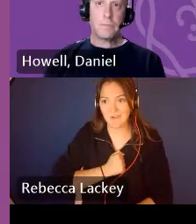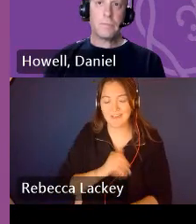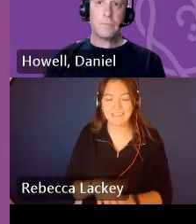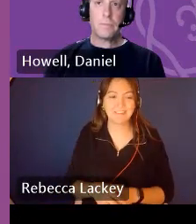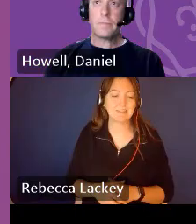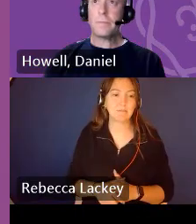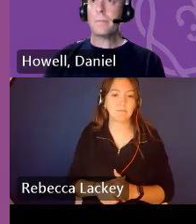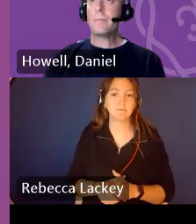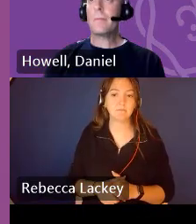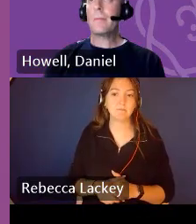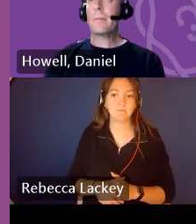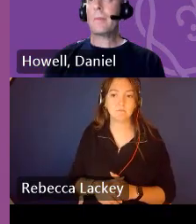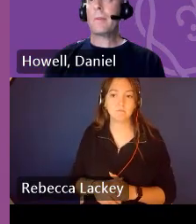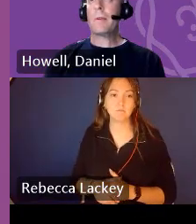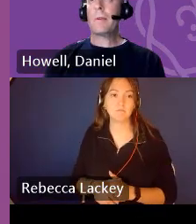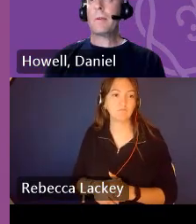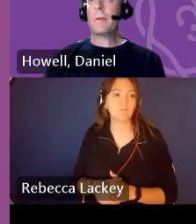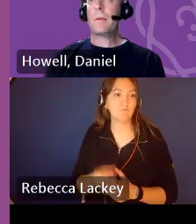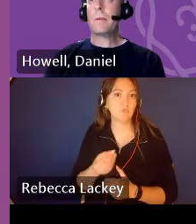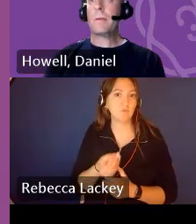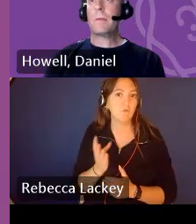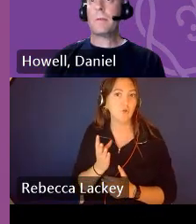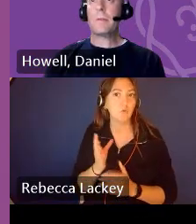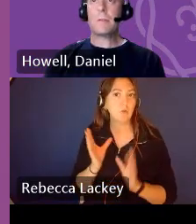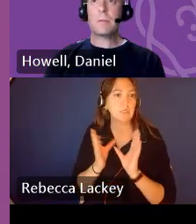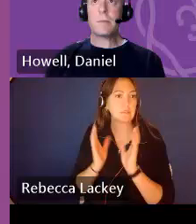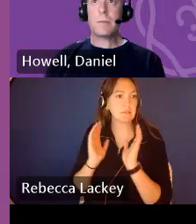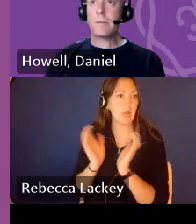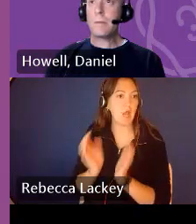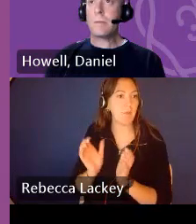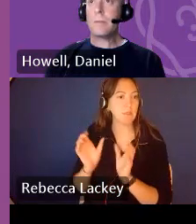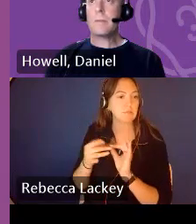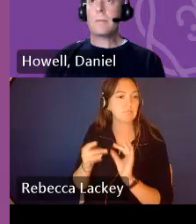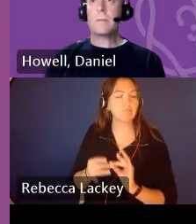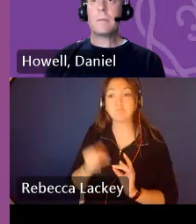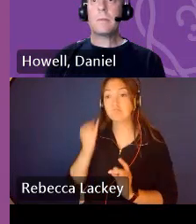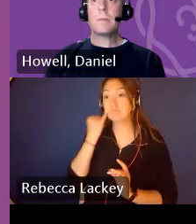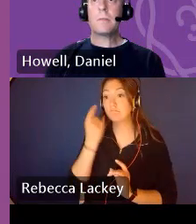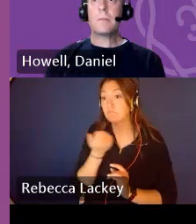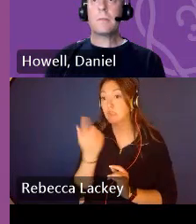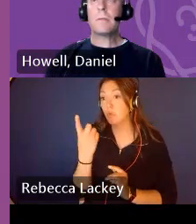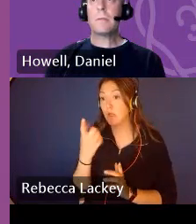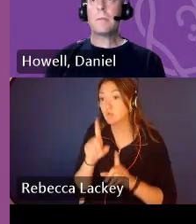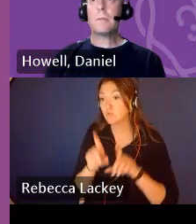Um there's there's been a few comments placed in the chat. So if anyone has any questions,